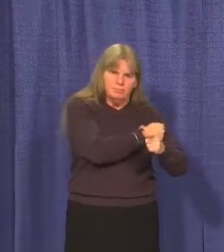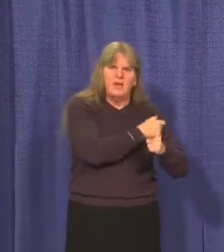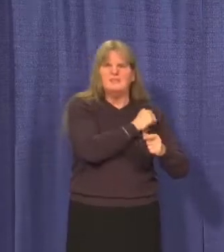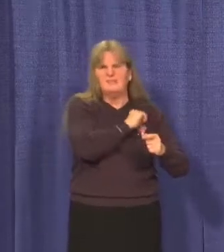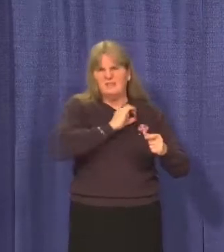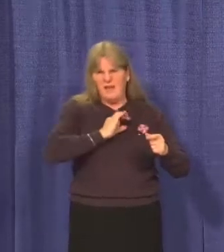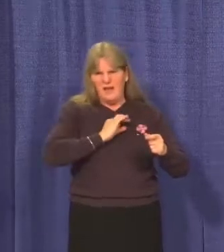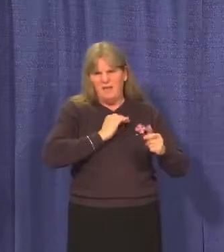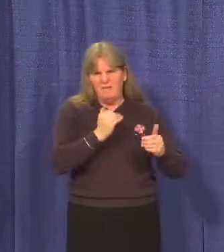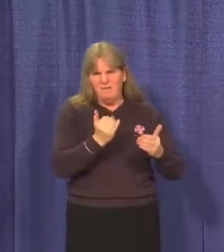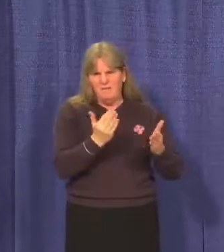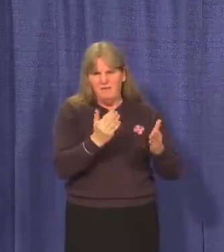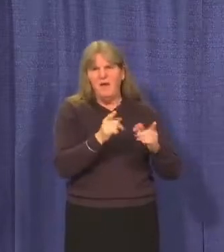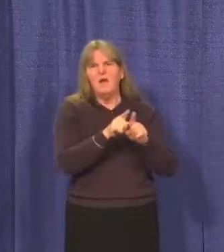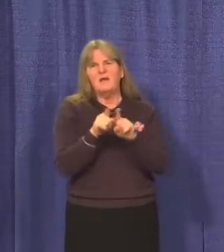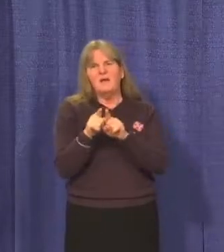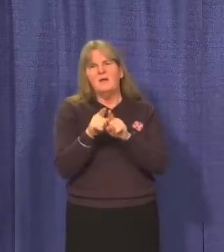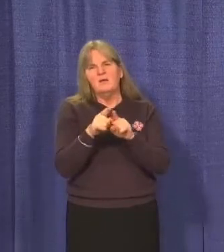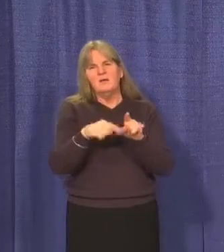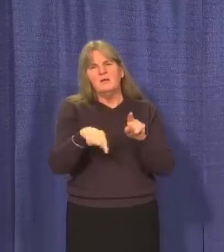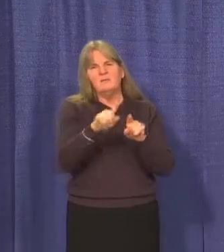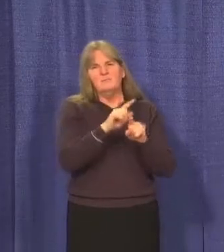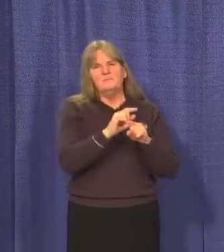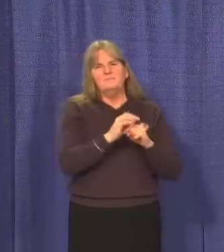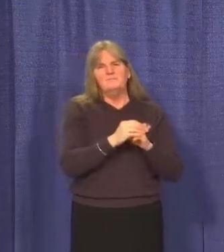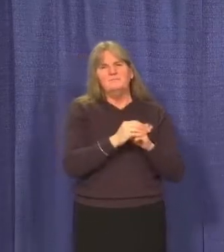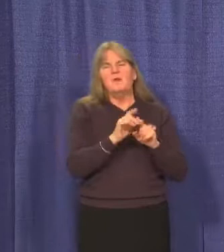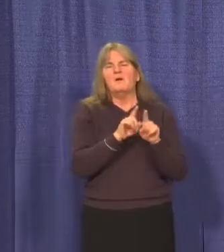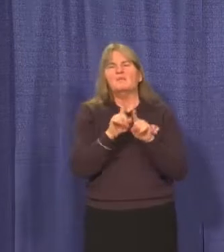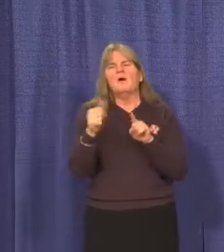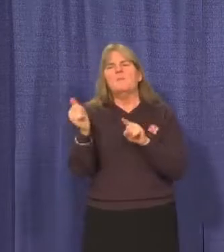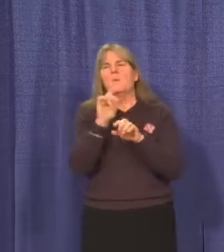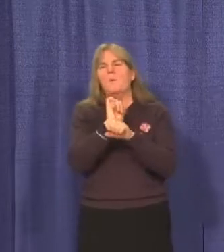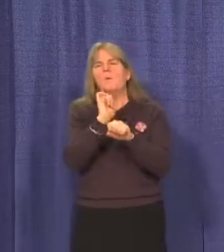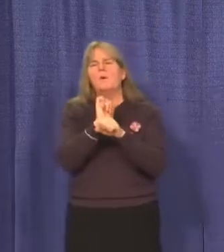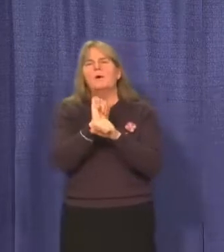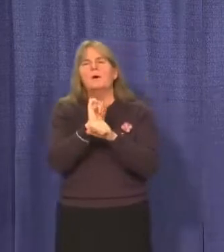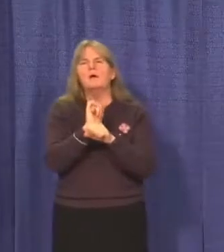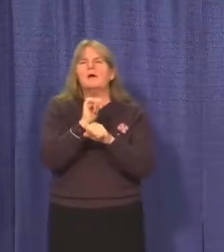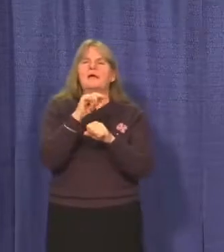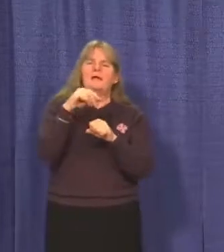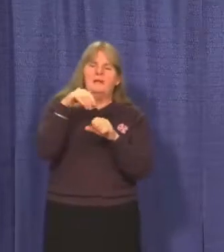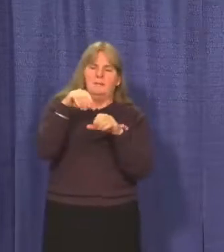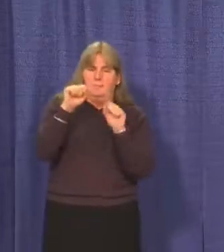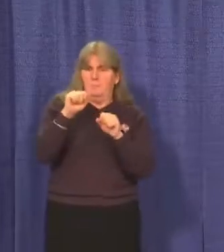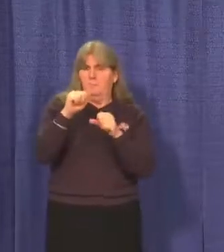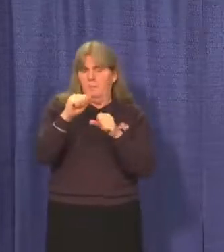immunization for healthcare workers involved in front-line care of people who may have been